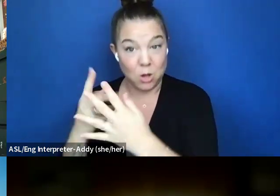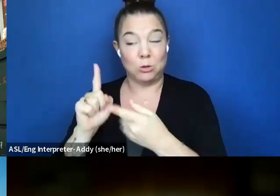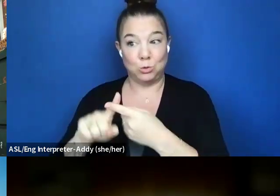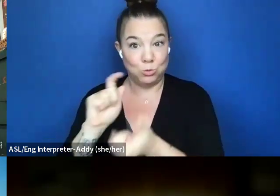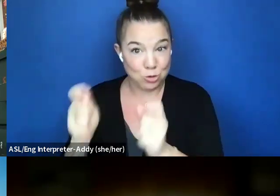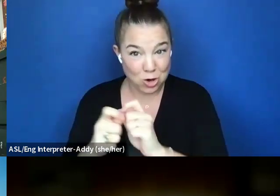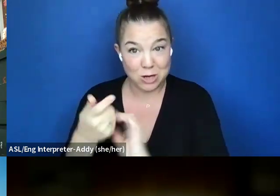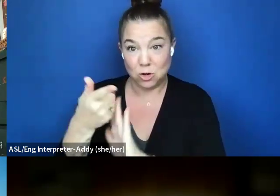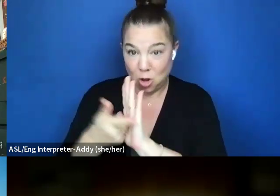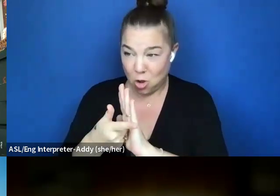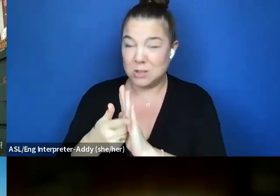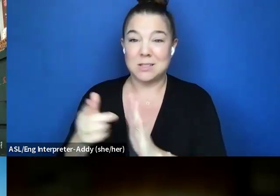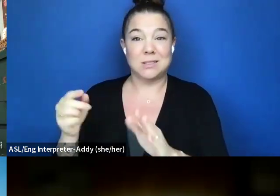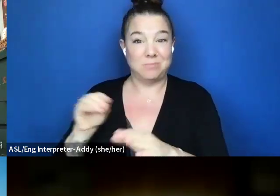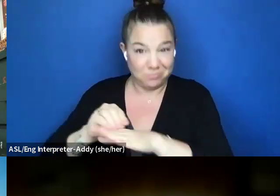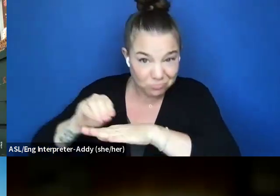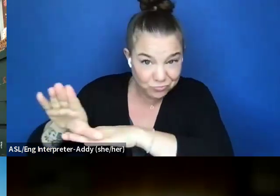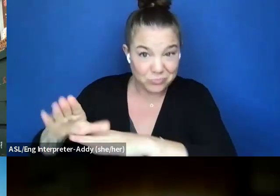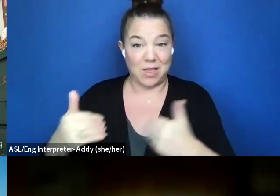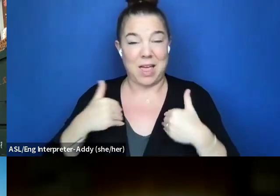Don Posh: and one is one has just left the